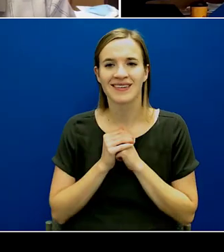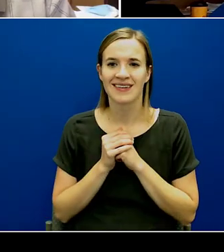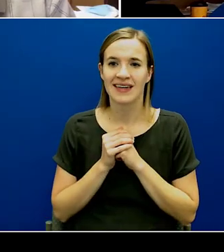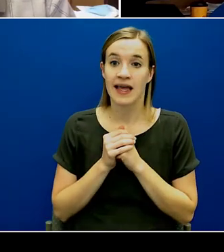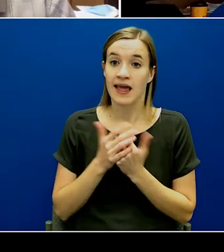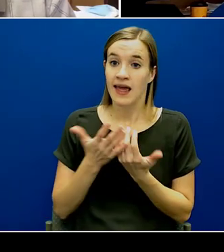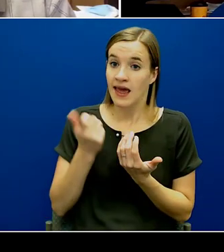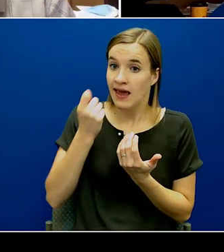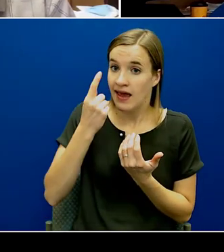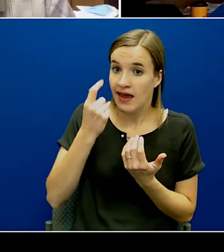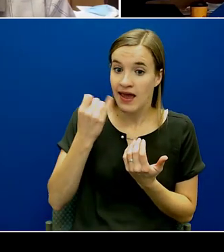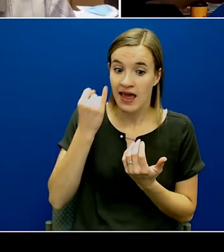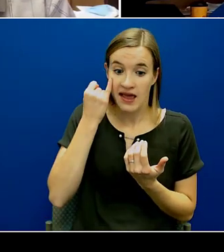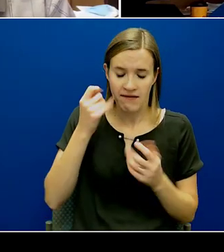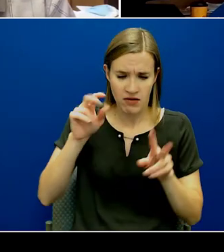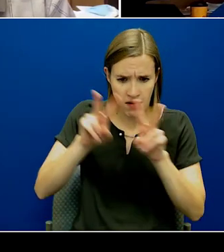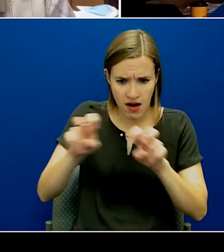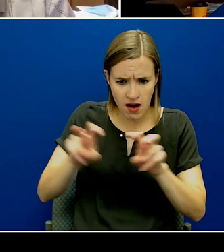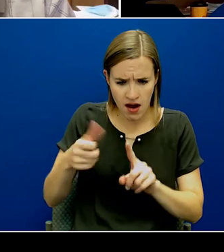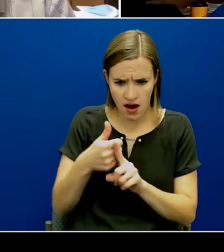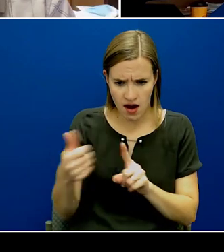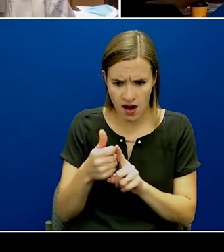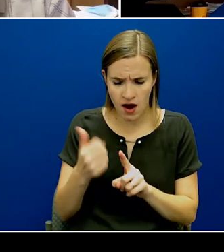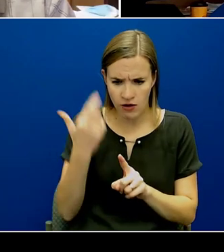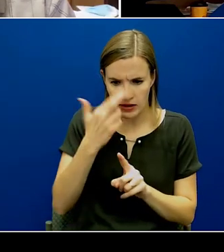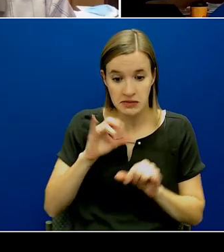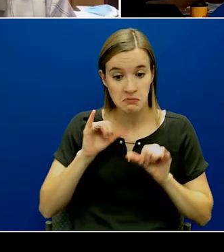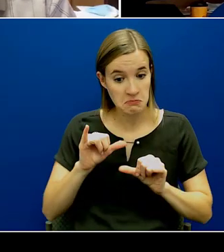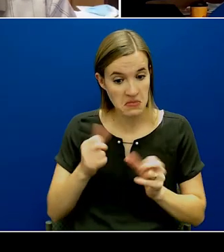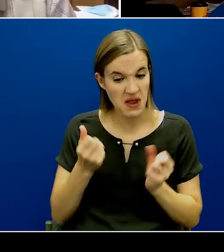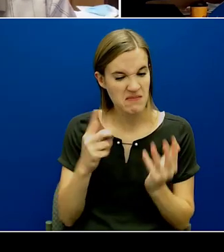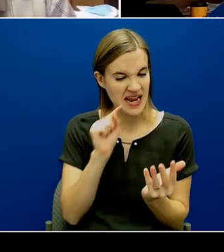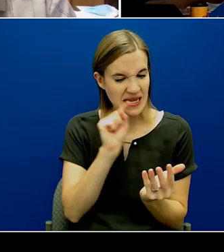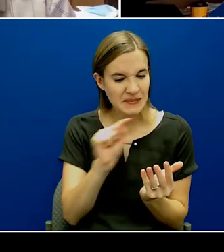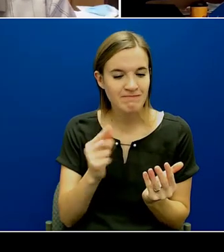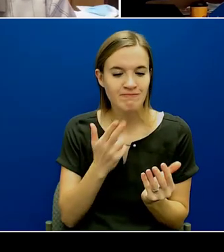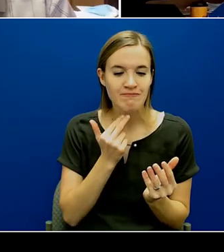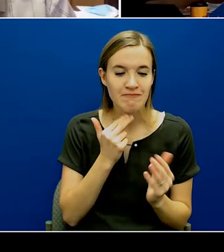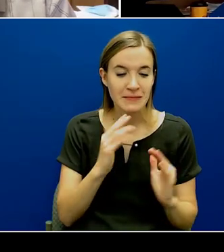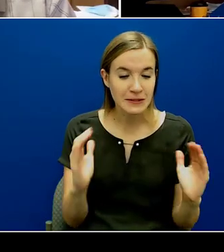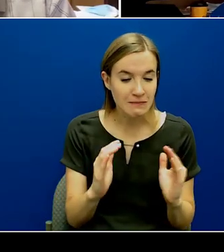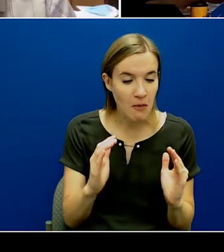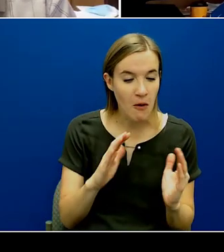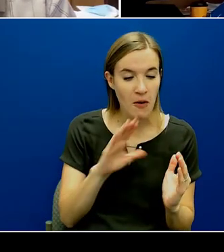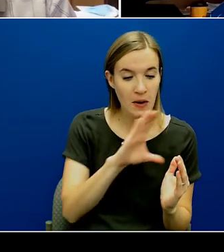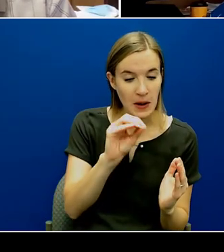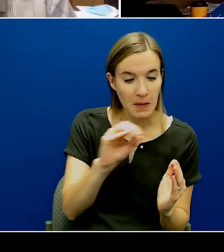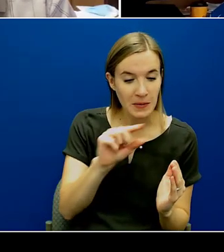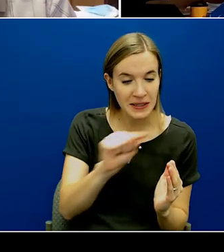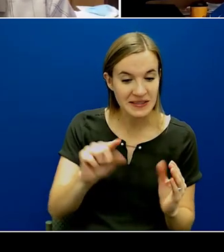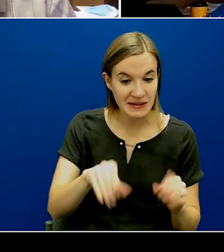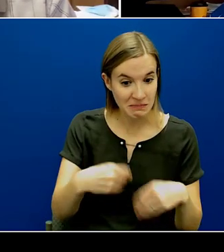whole bunch of little small providers that are really trying their darndest on pretty small amount of money. And so any way we can